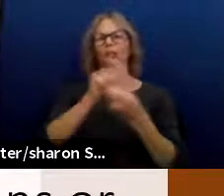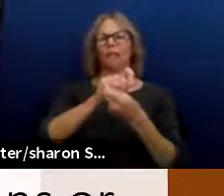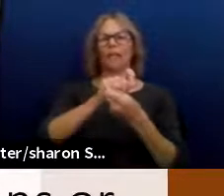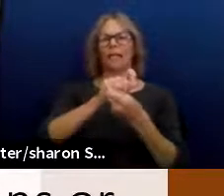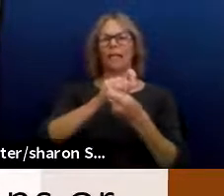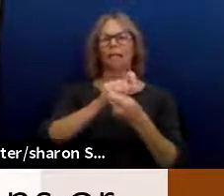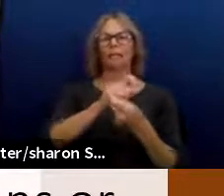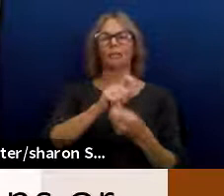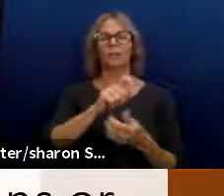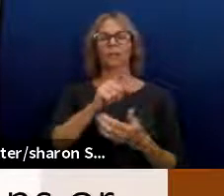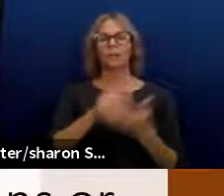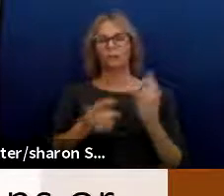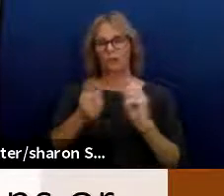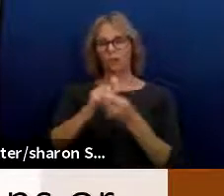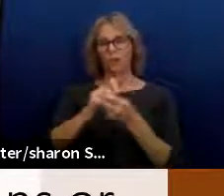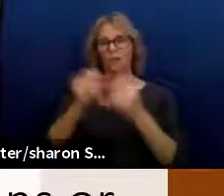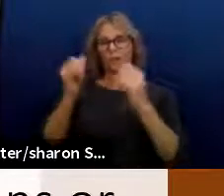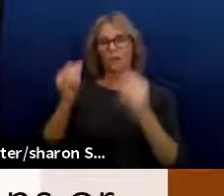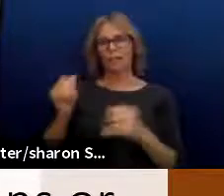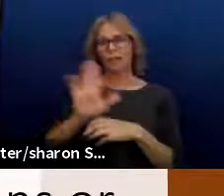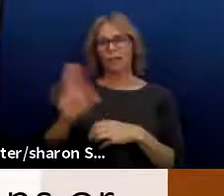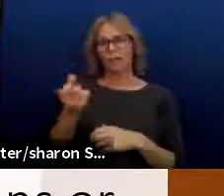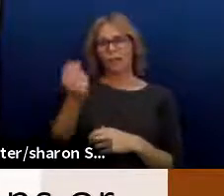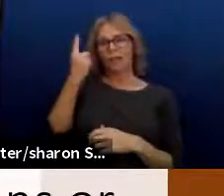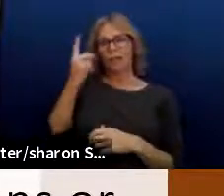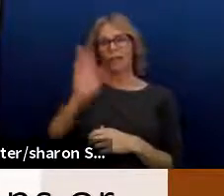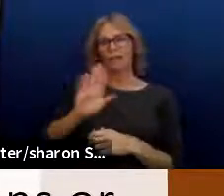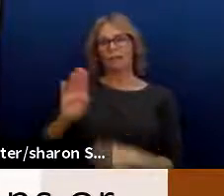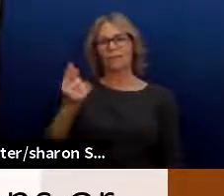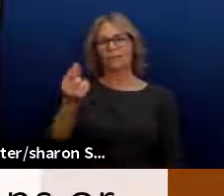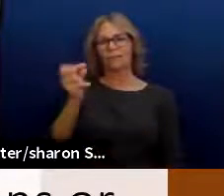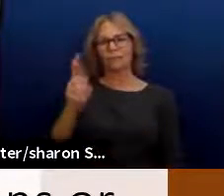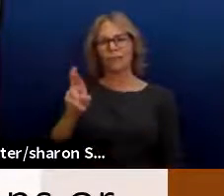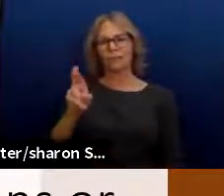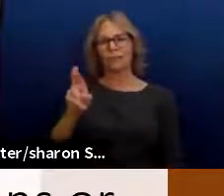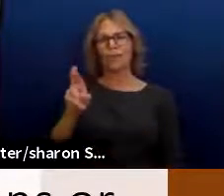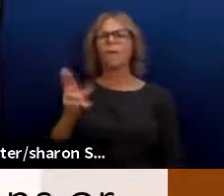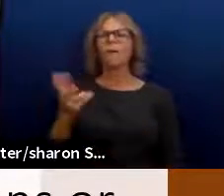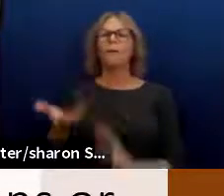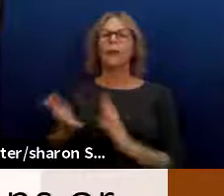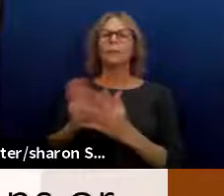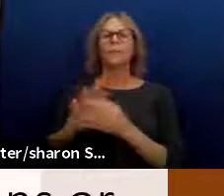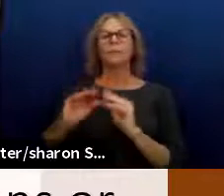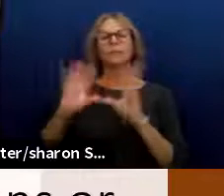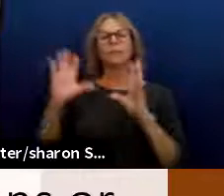changes is an individual's understanding of their own gender, and that only becomes clear to them over time throughout their lives.